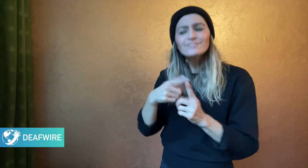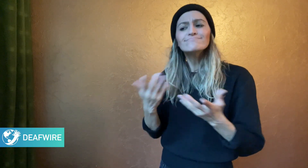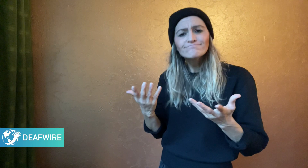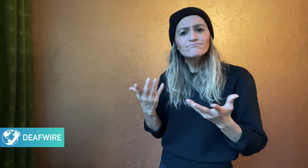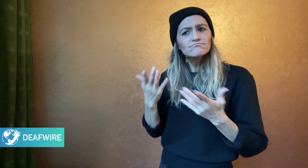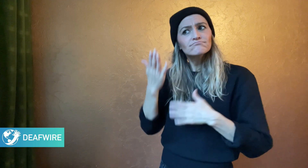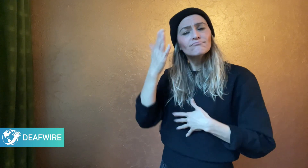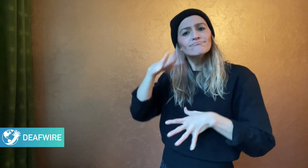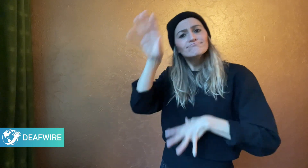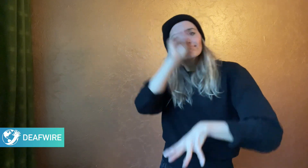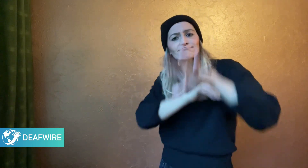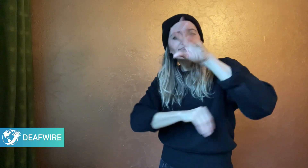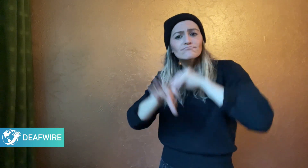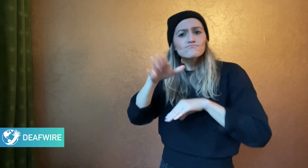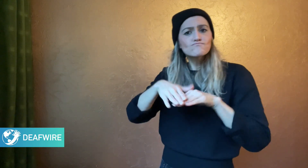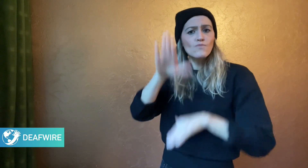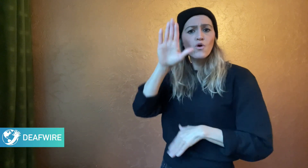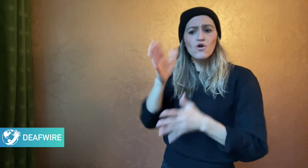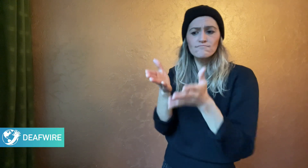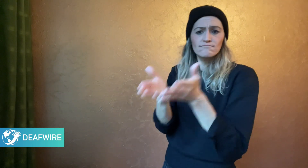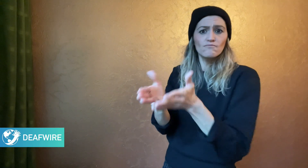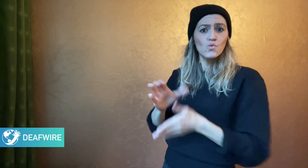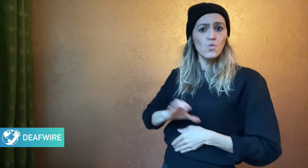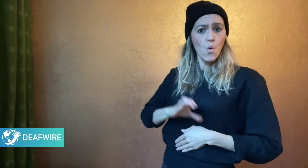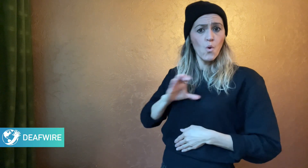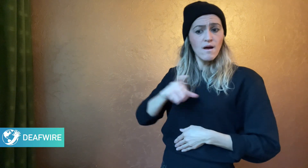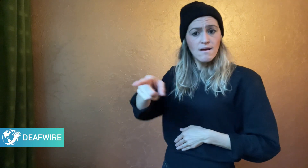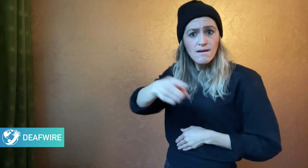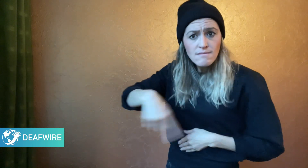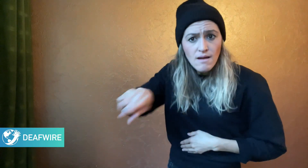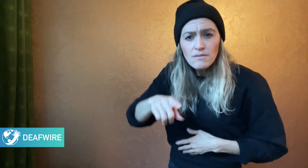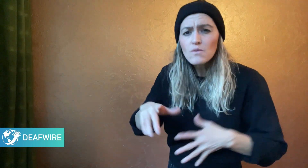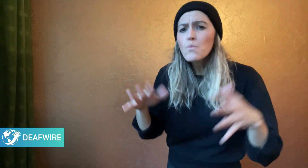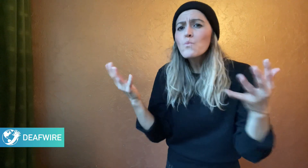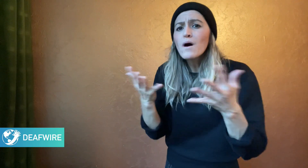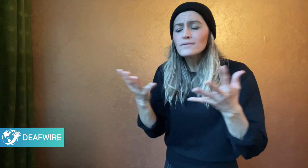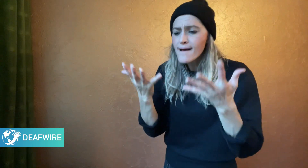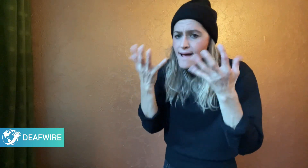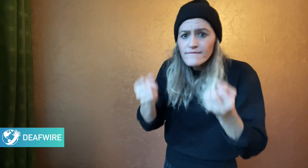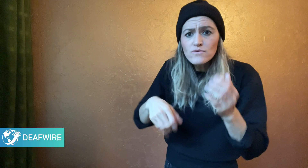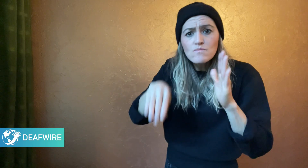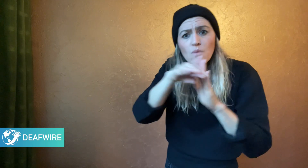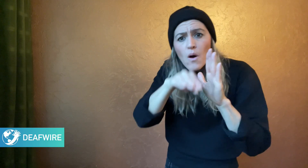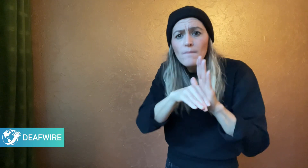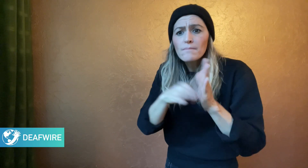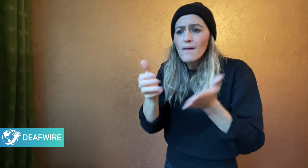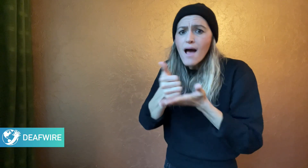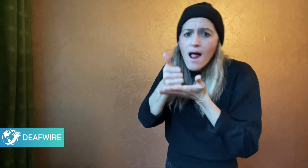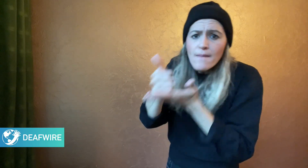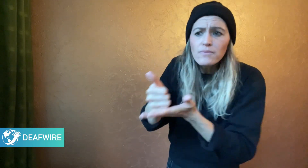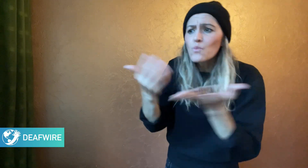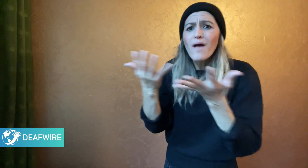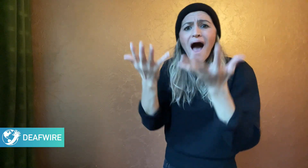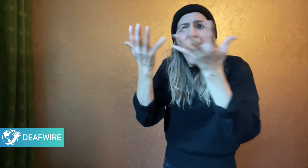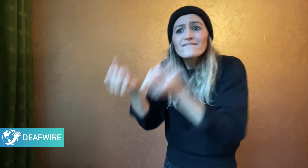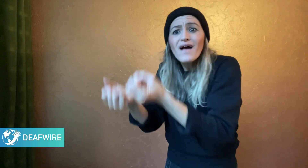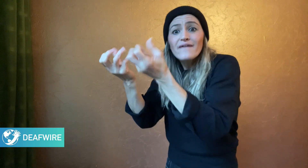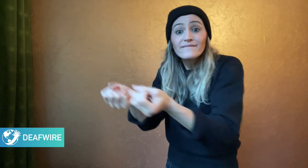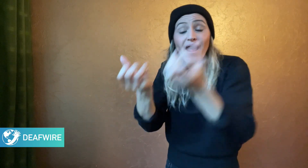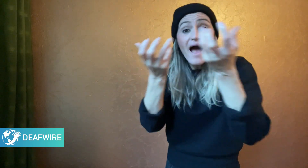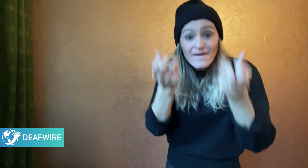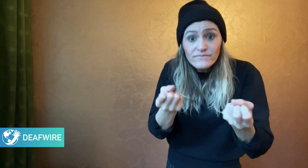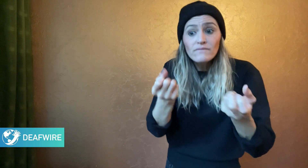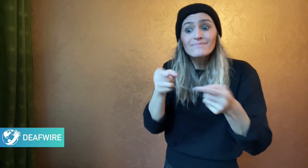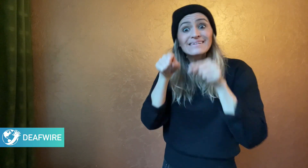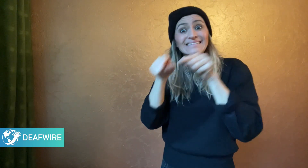what resources are available out there, and promote increased